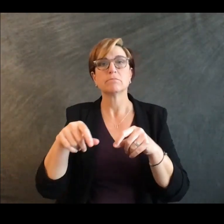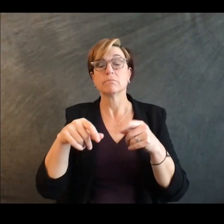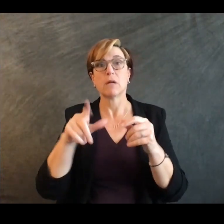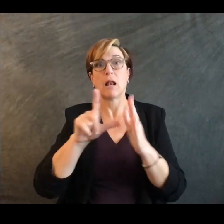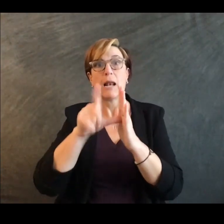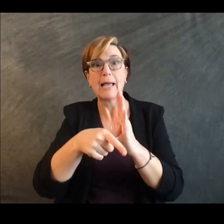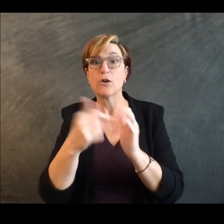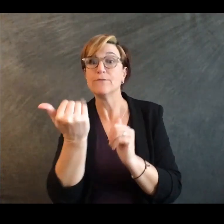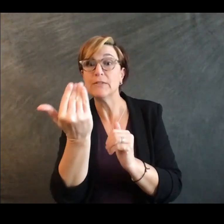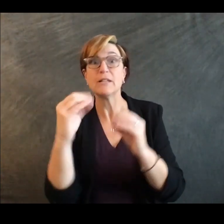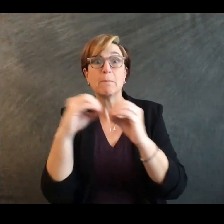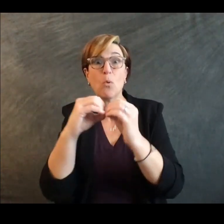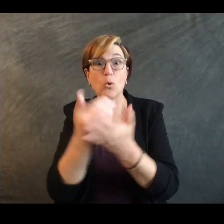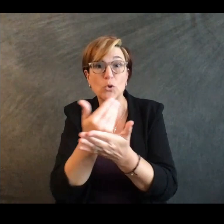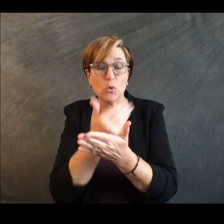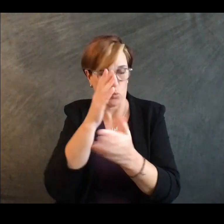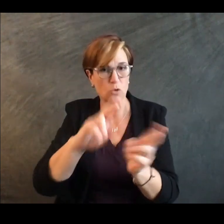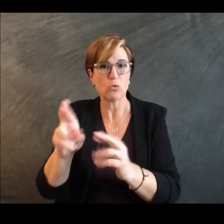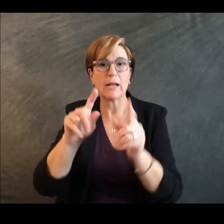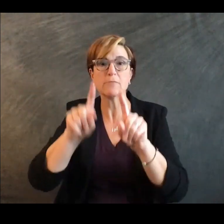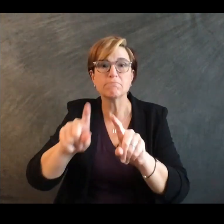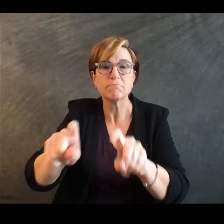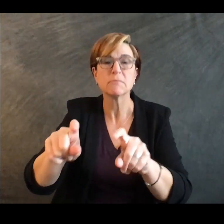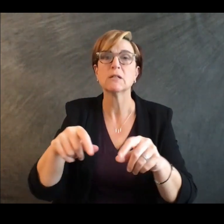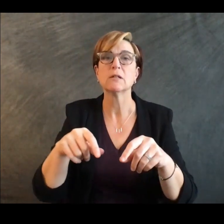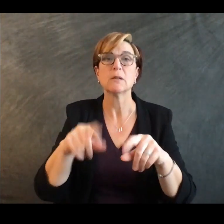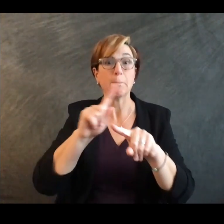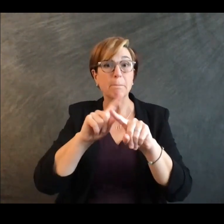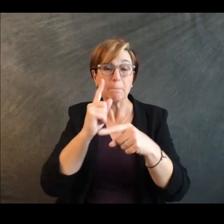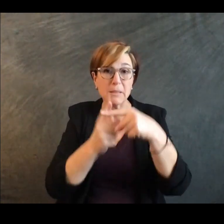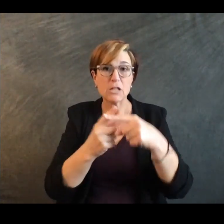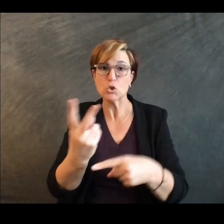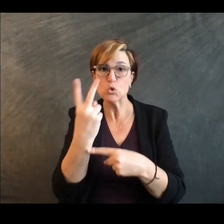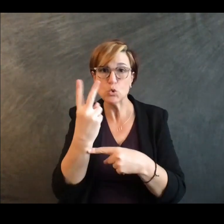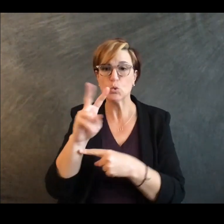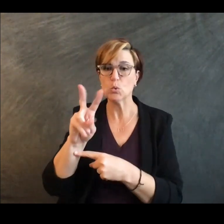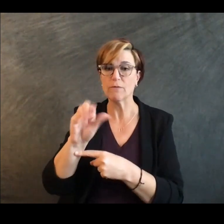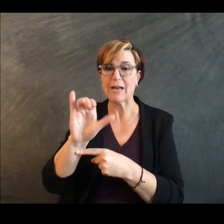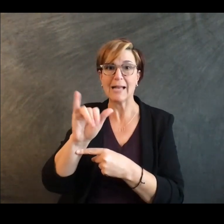candidates in active clinical trials we'll do whatever it takes to secure